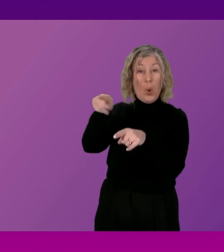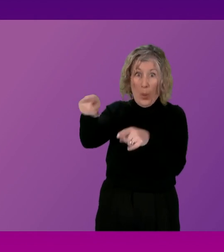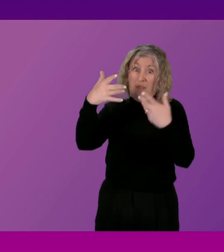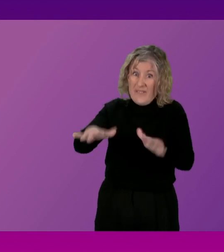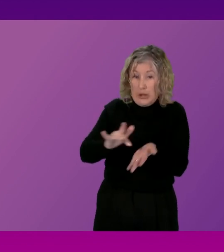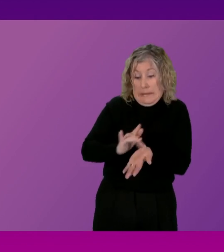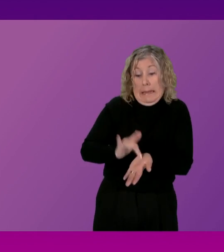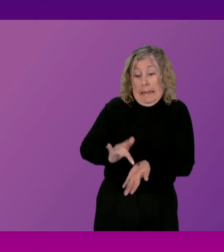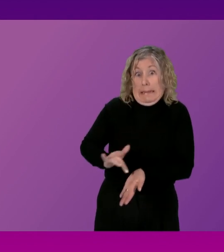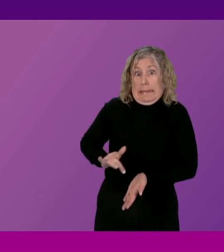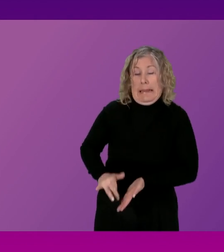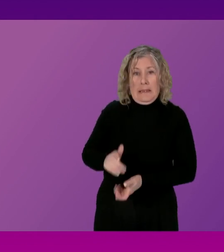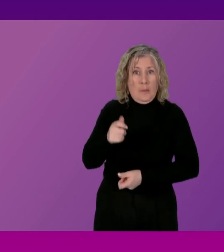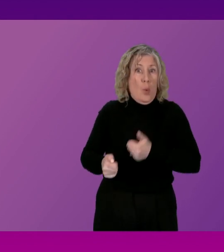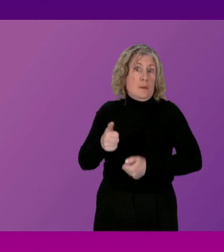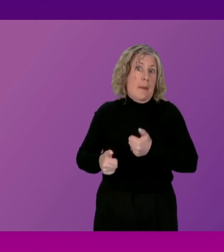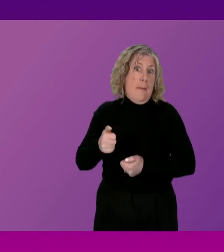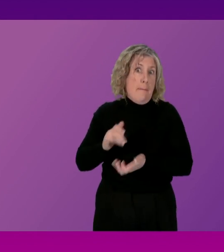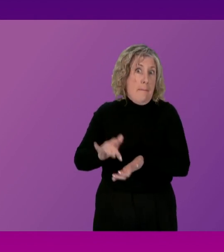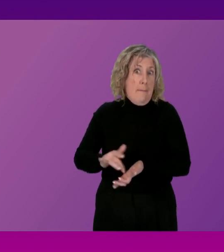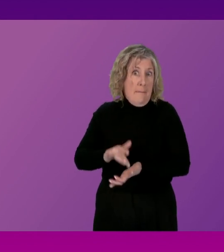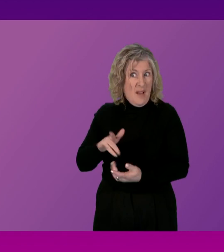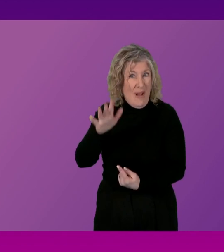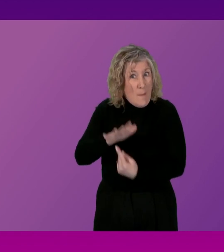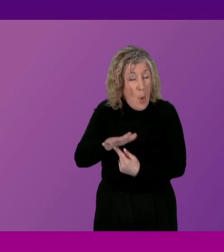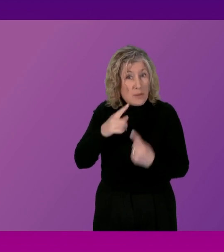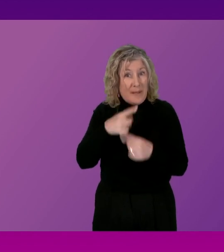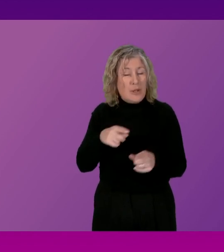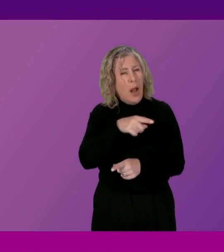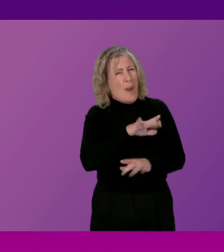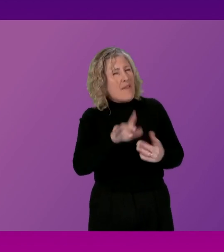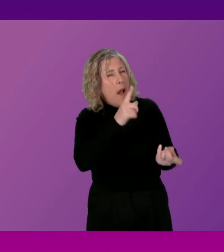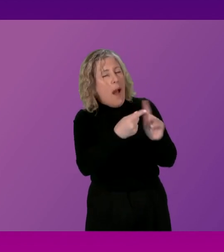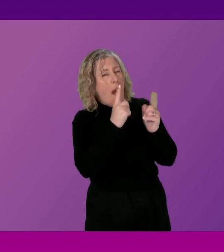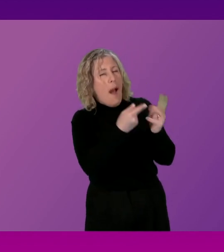He did not answer the question, “Would she have broken the law if she had done so ” but